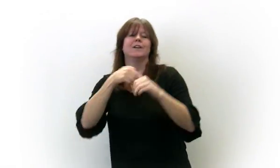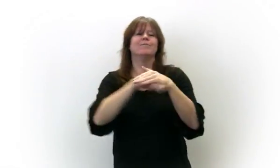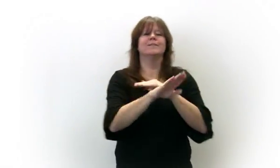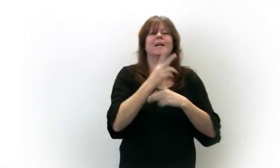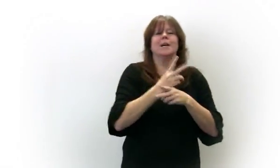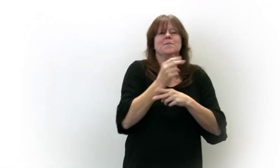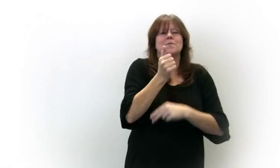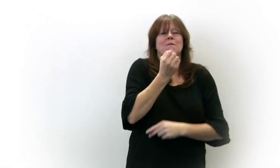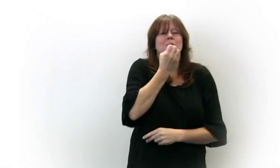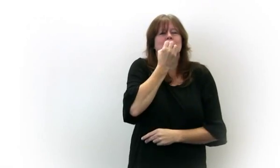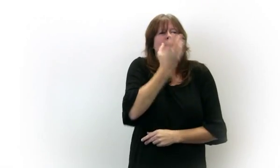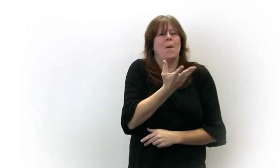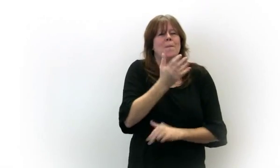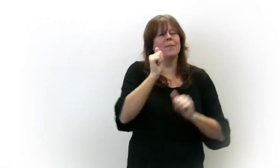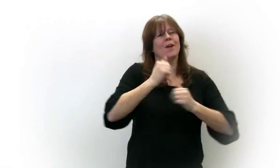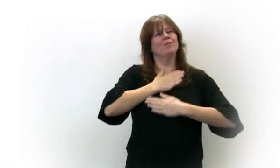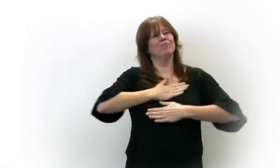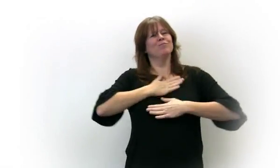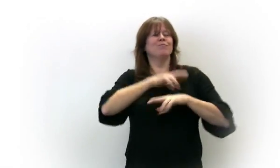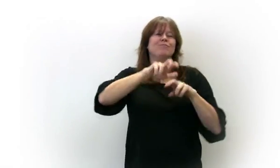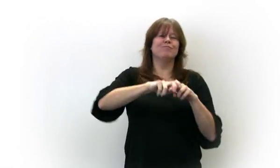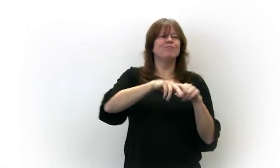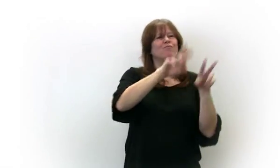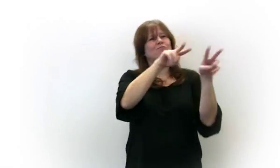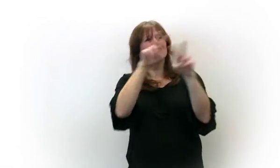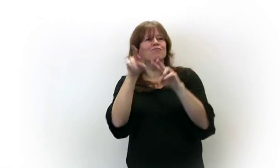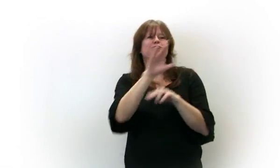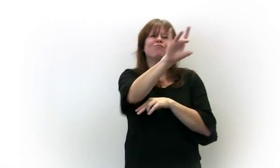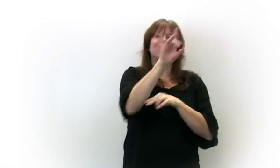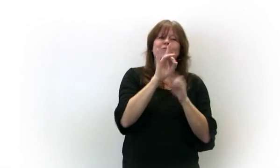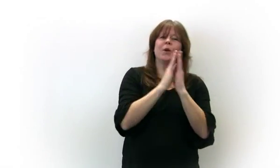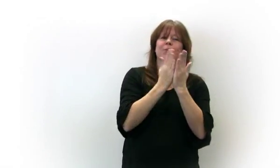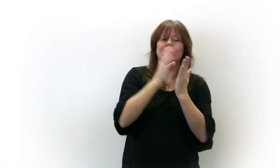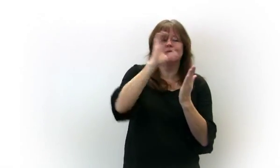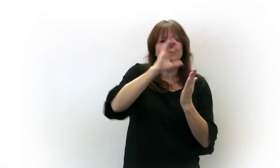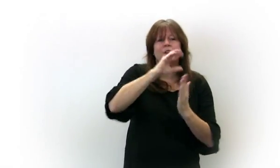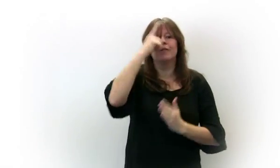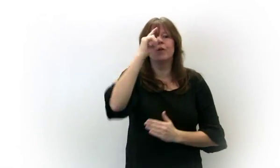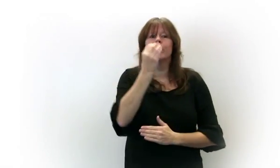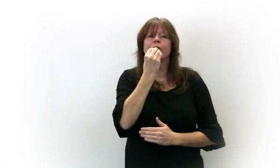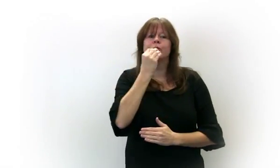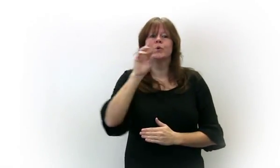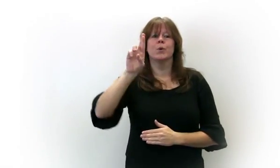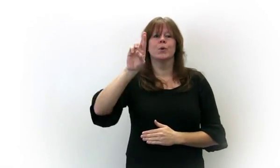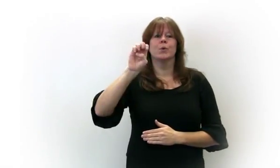When it is winter and you are cold, you can go in and warm up.